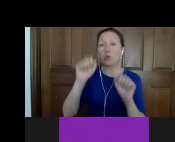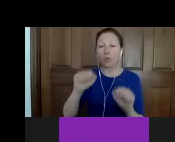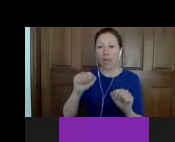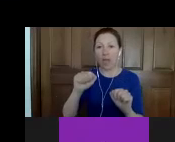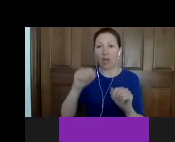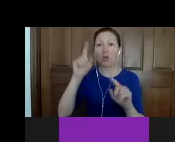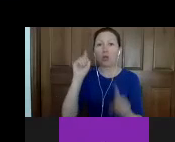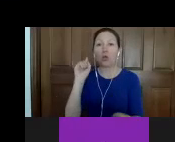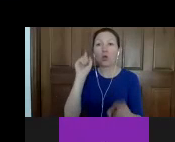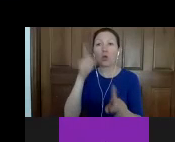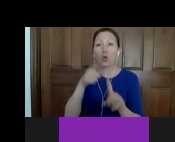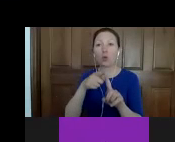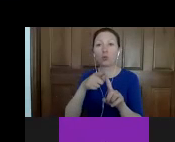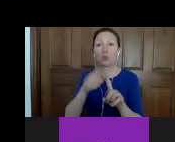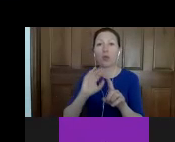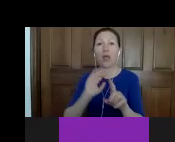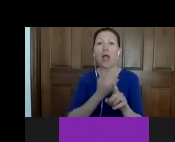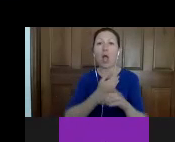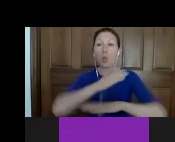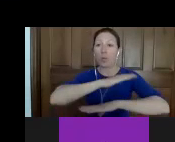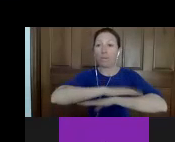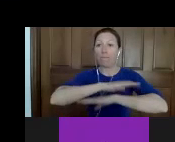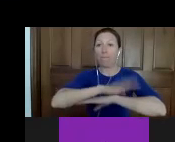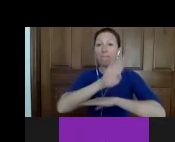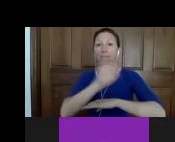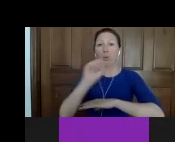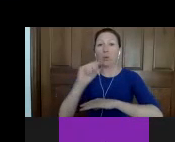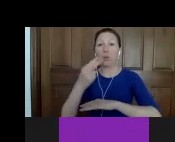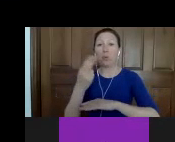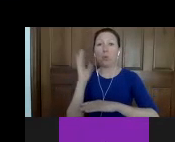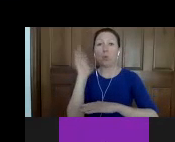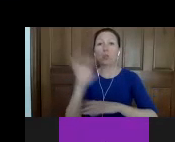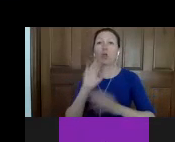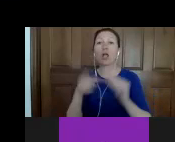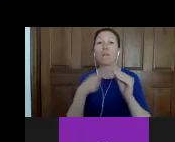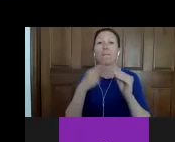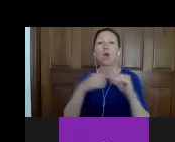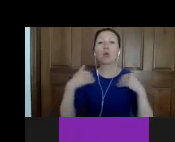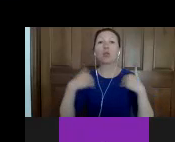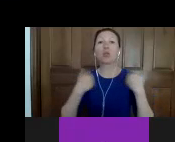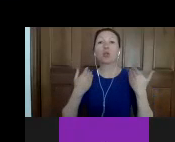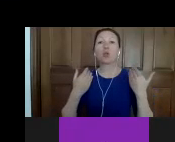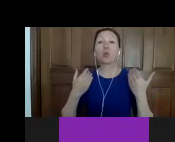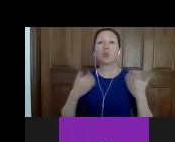It will talk approximate our youth transition programs aimed at our high school kids and